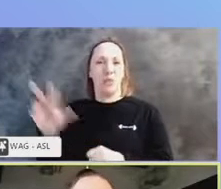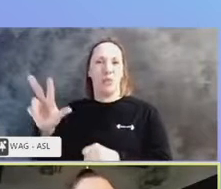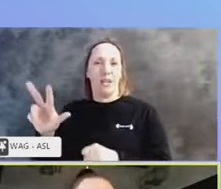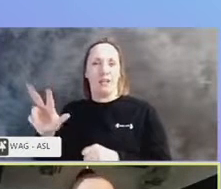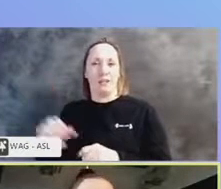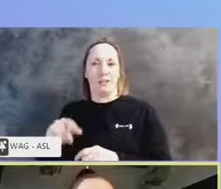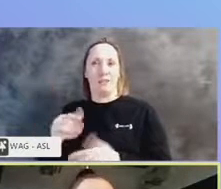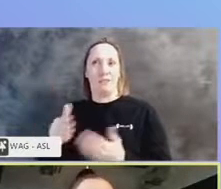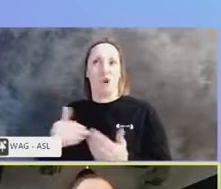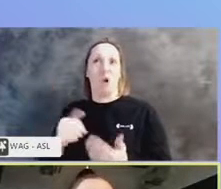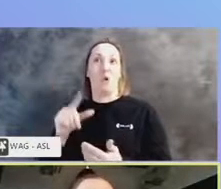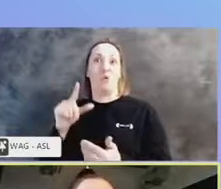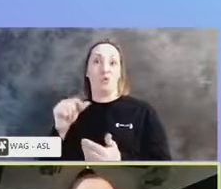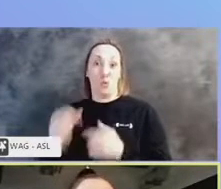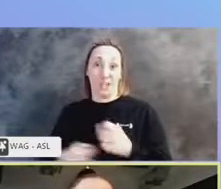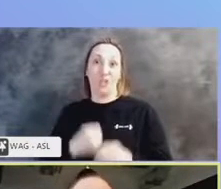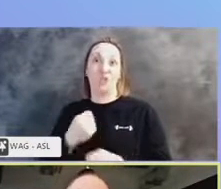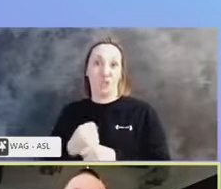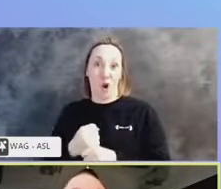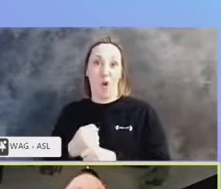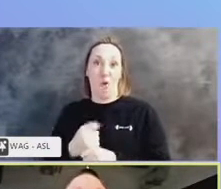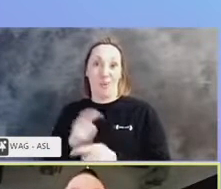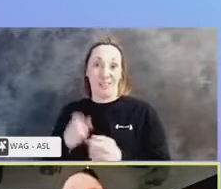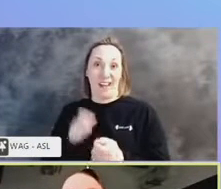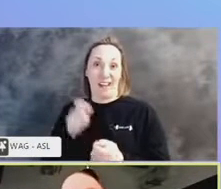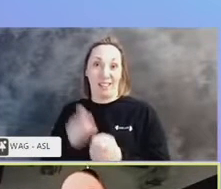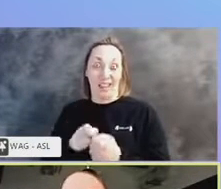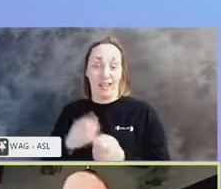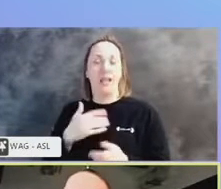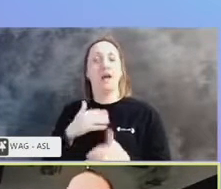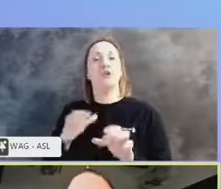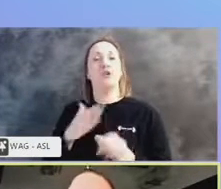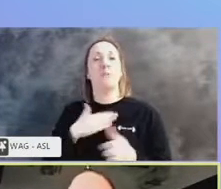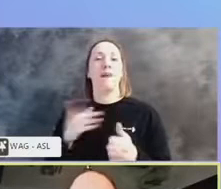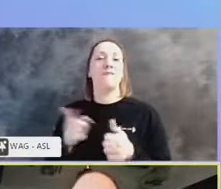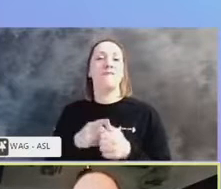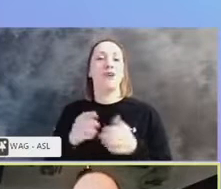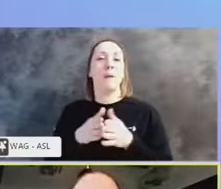particular wind takes me back in 2003. So 20